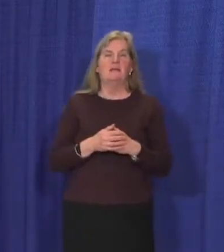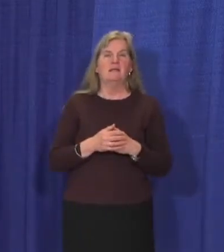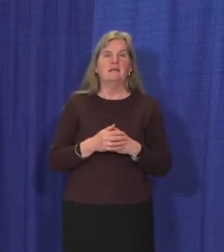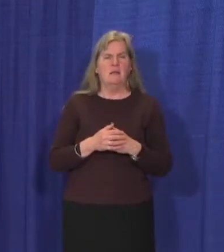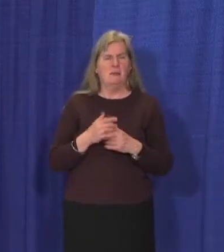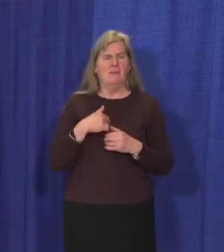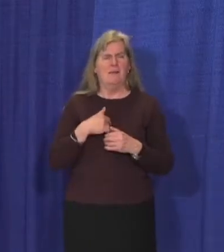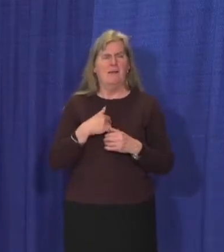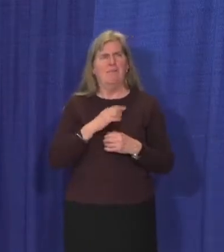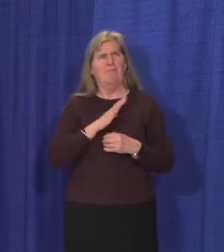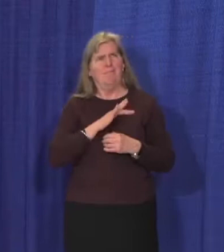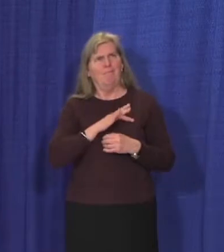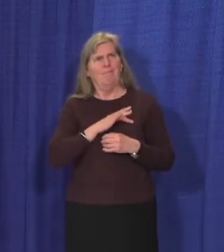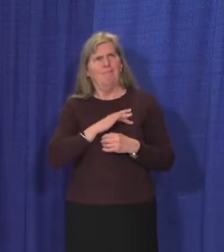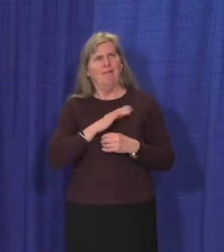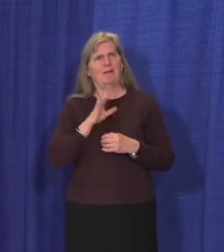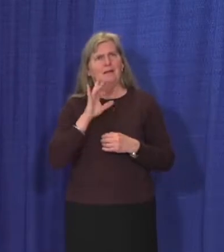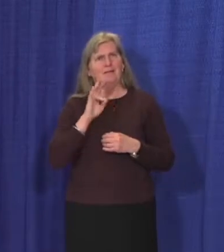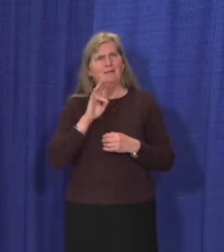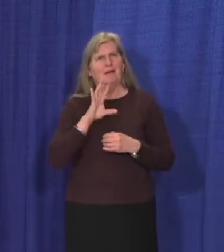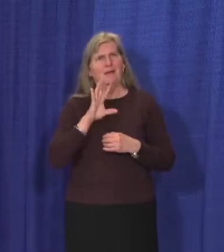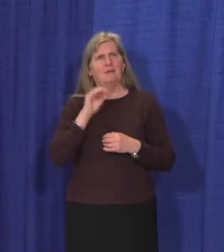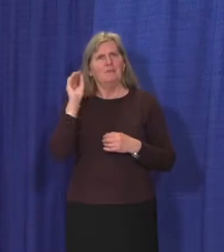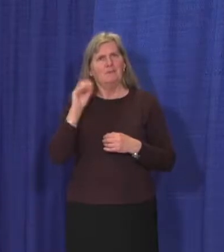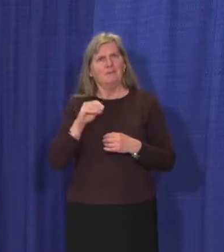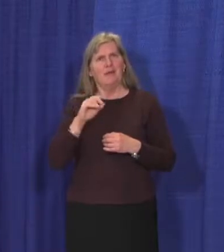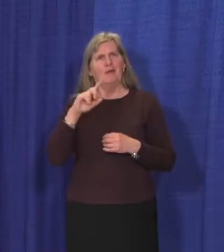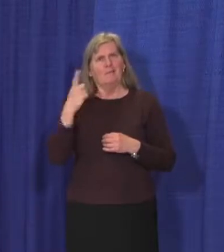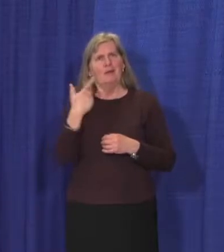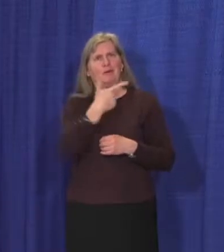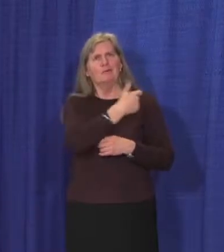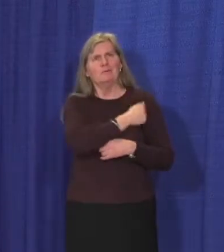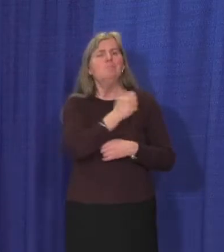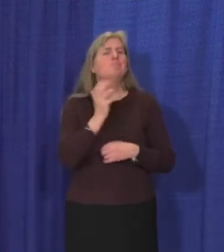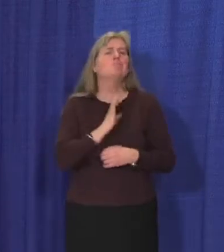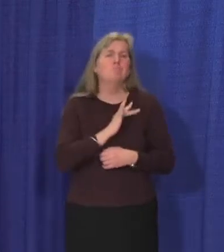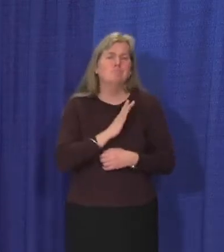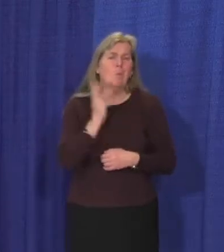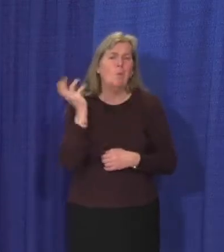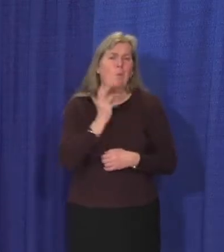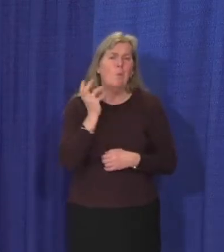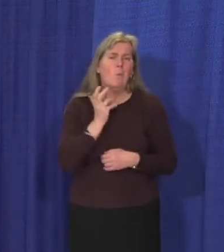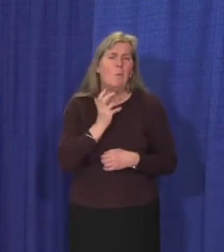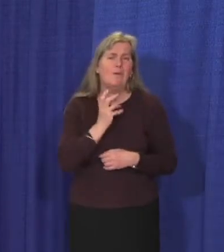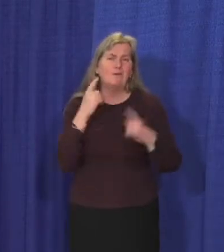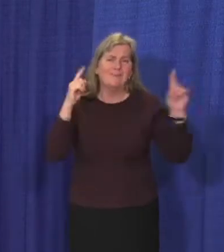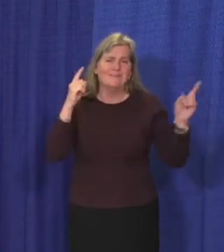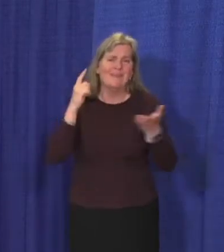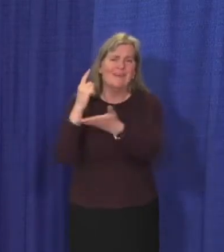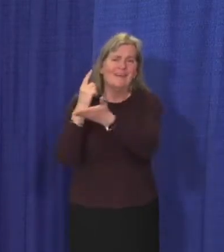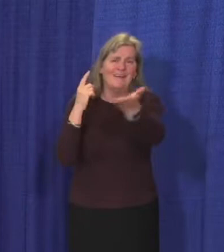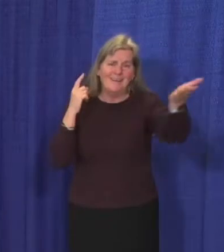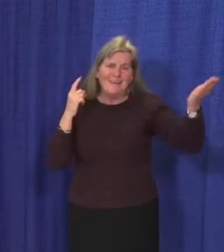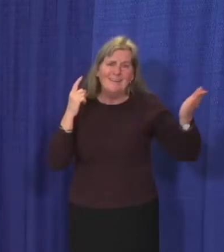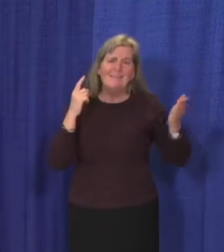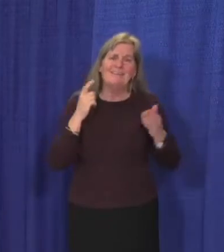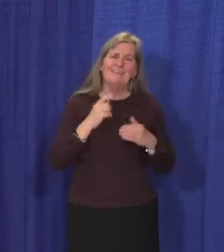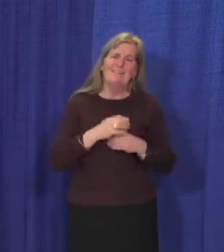have achieved 75 percent for the first dose is a remarkable accomplishment in the credit is